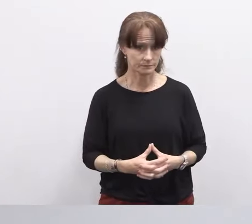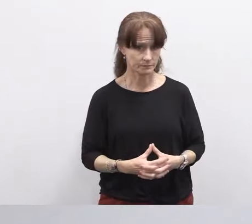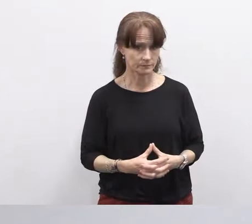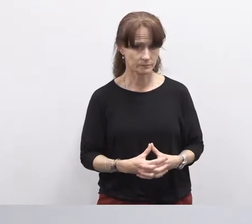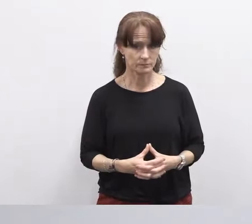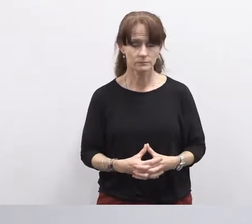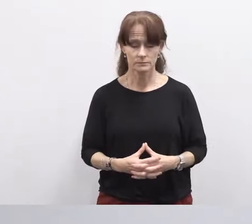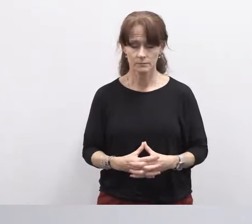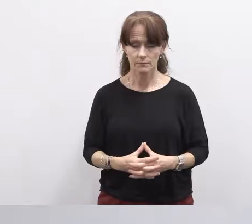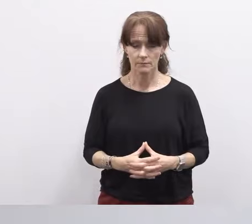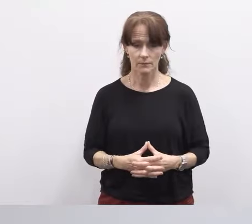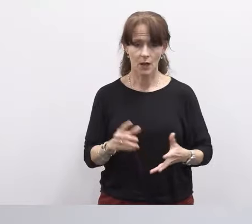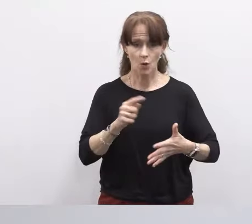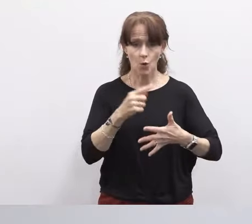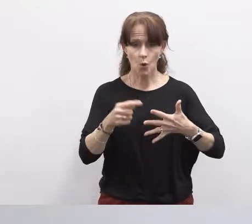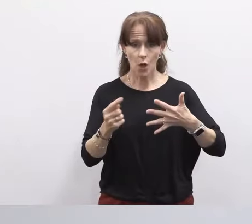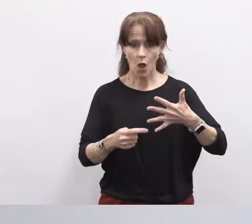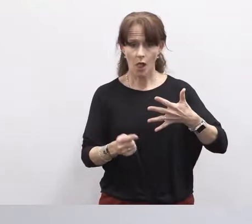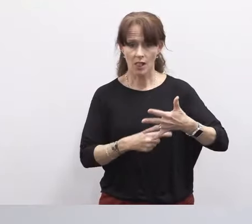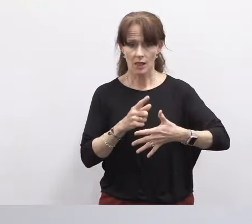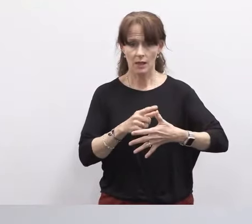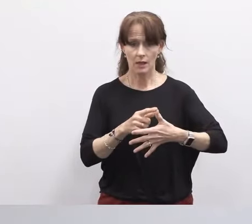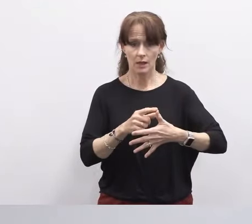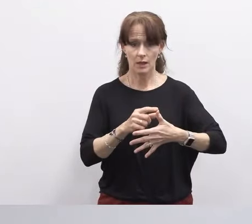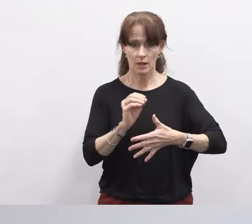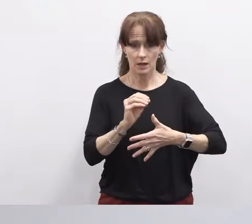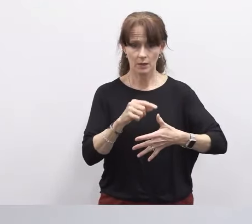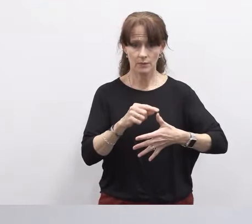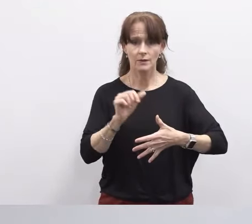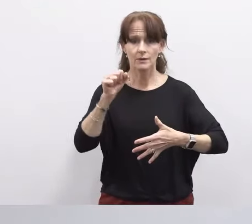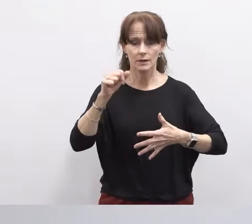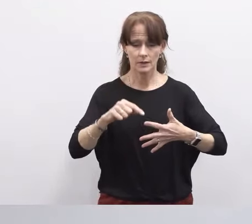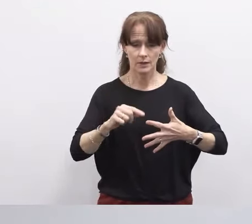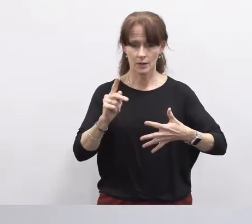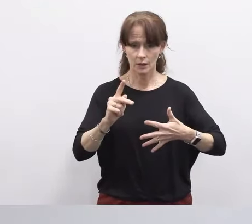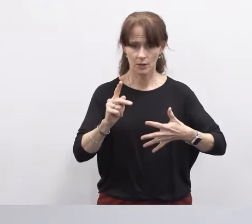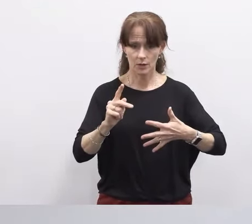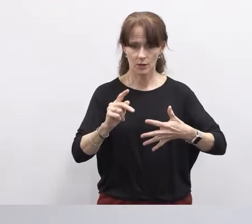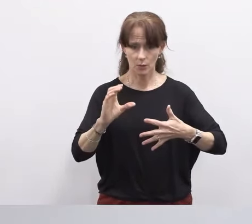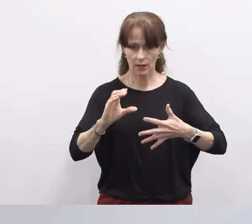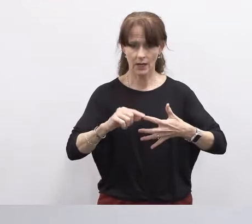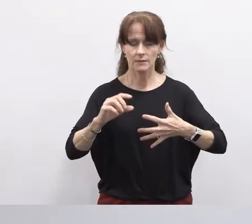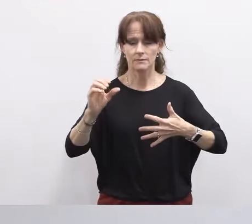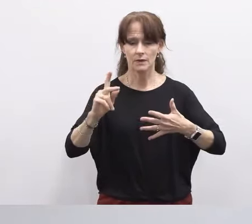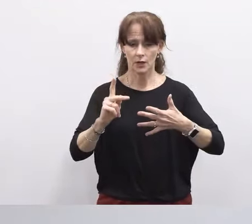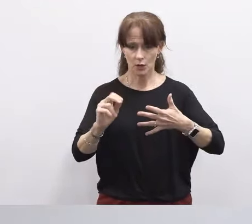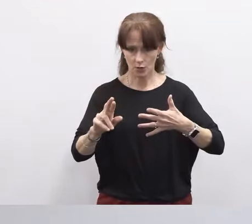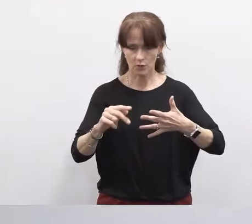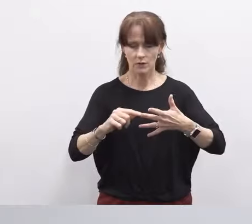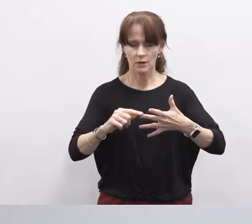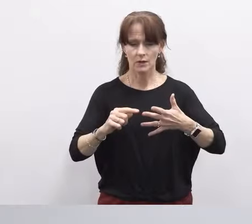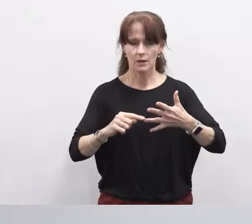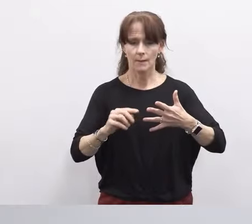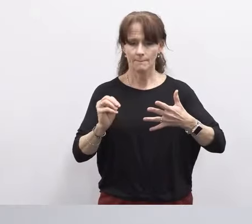We'll do our roll call vote. Mr. Otto, how do you vote? Aye. Ms. Craighead. - Aye. Ms. Kerr. - Aye. Mr. Miller. - Aye.